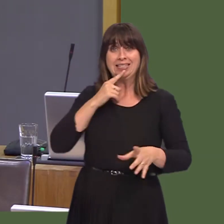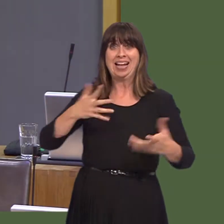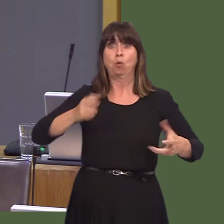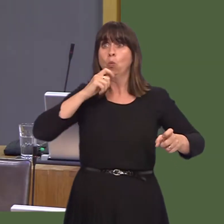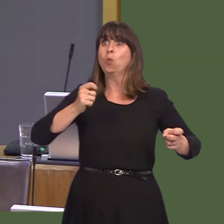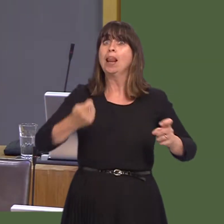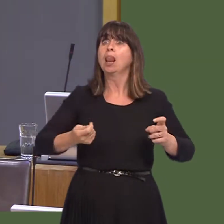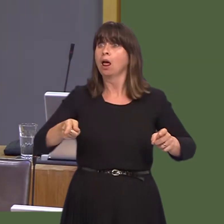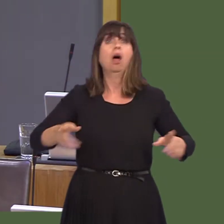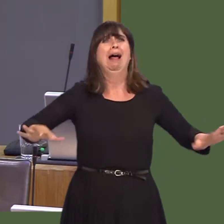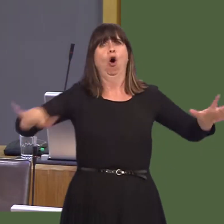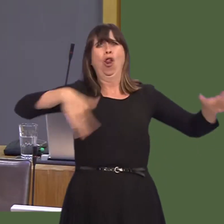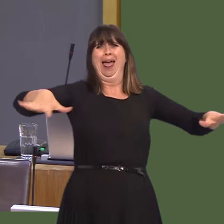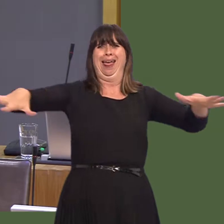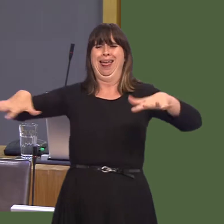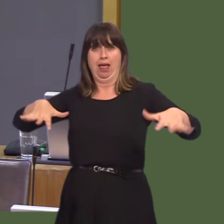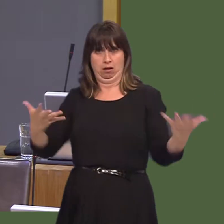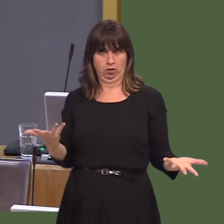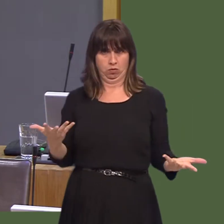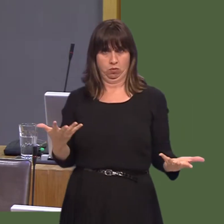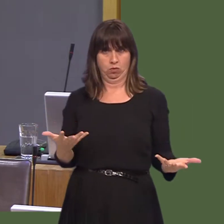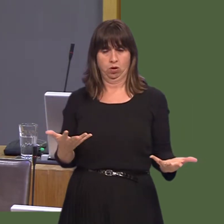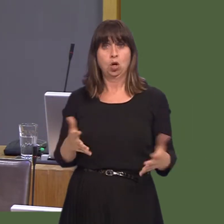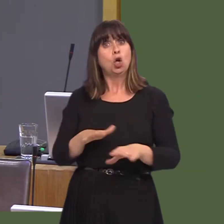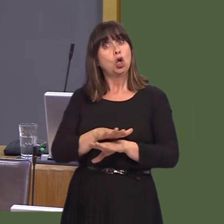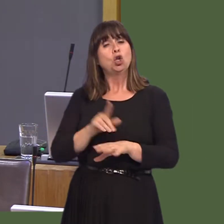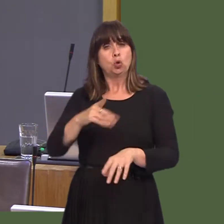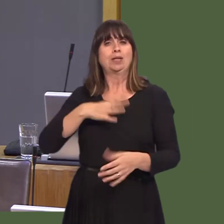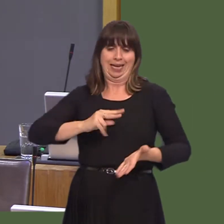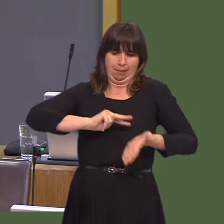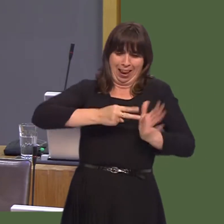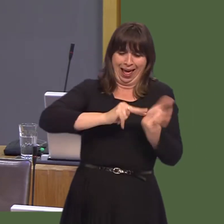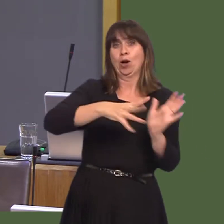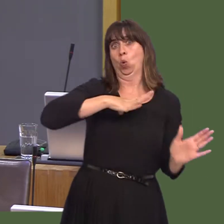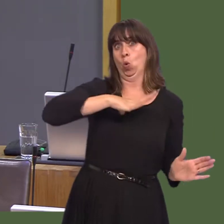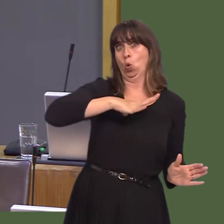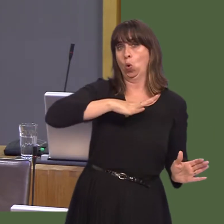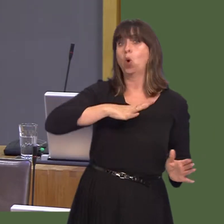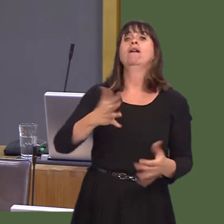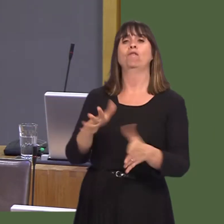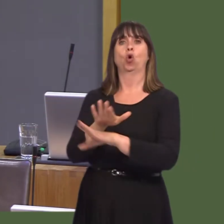So, will you now commit to developing a 'no deal' plan to protect Welsh jobs, wages, and